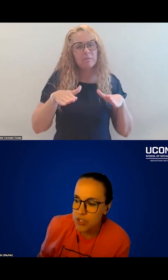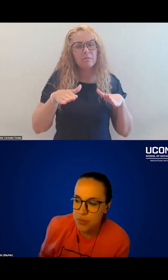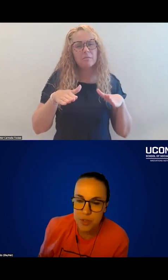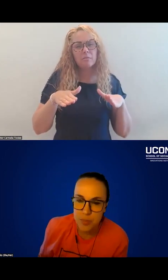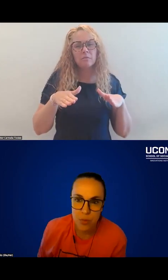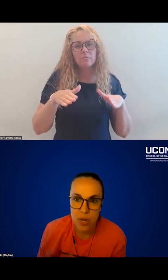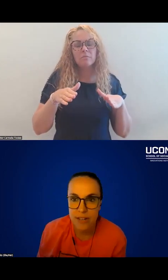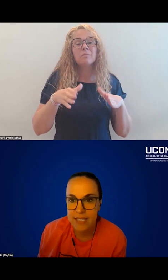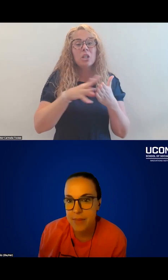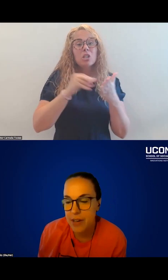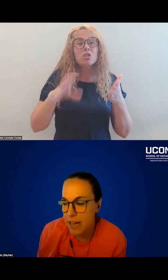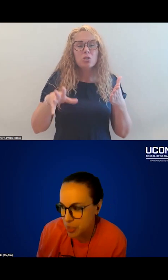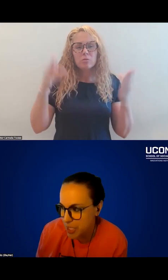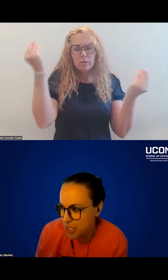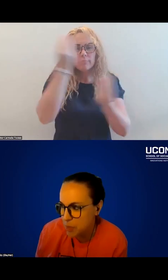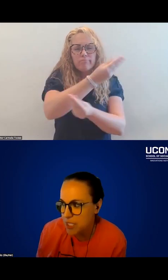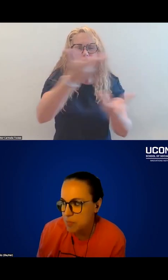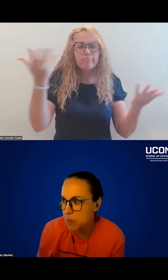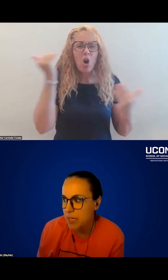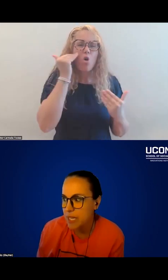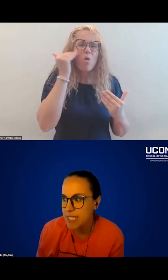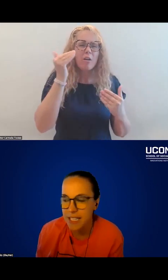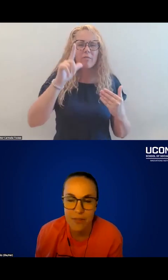STUDENTS SPREAD AWARENESS ABOUT LGBTQ+ YOU BULLYING BY TAKING A